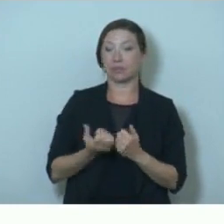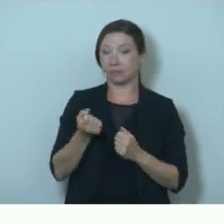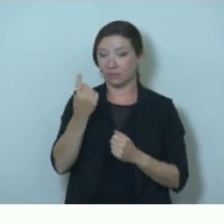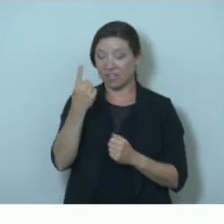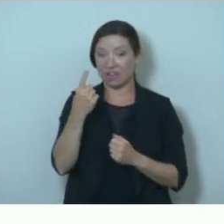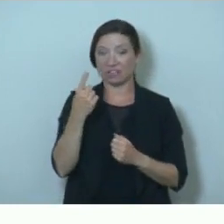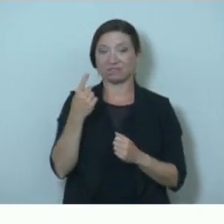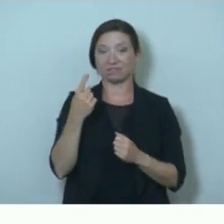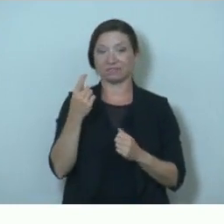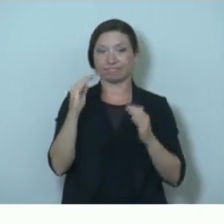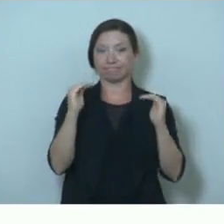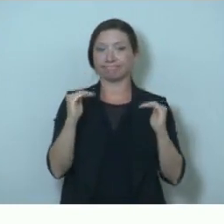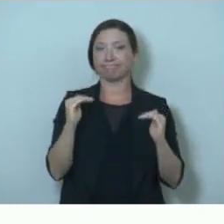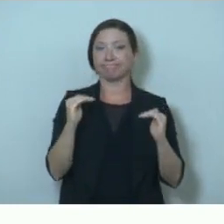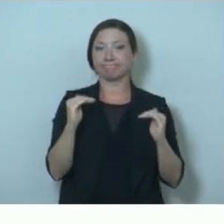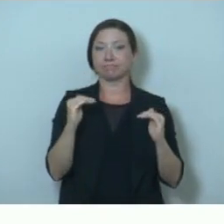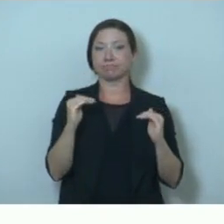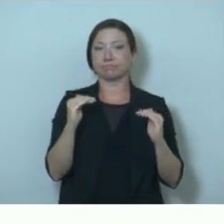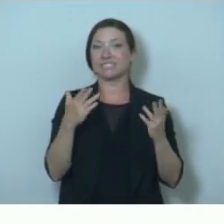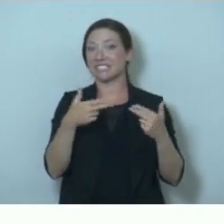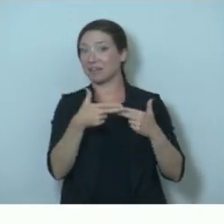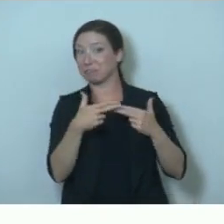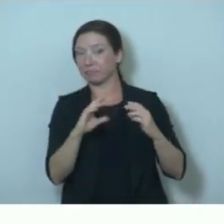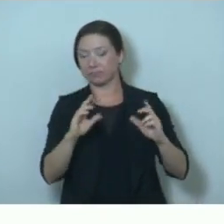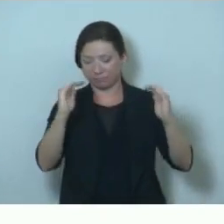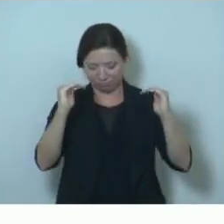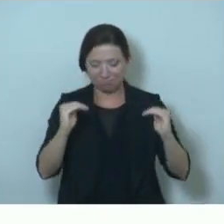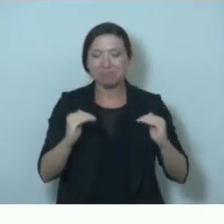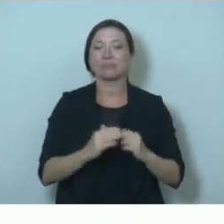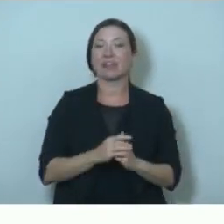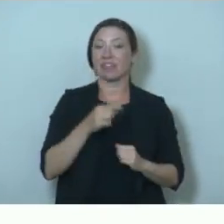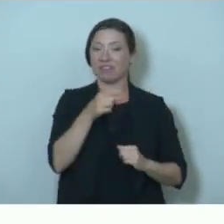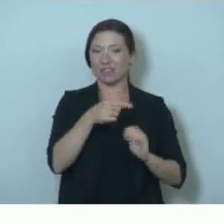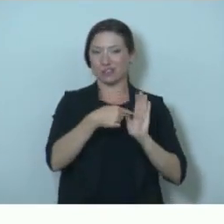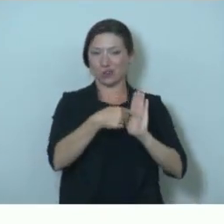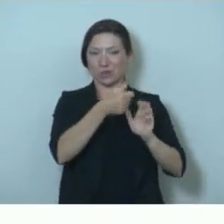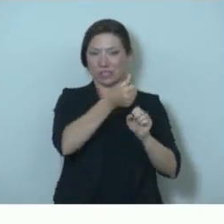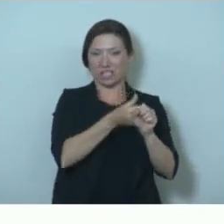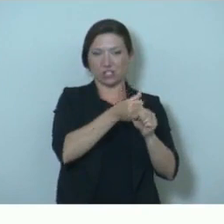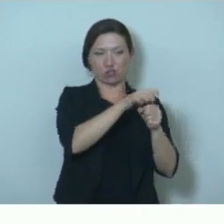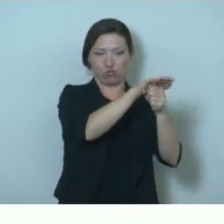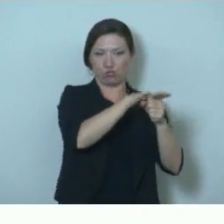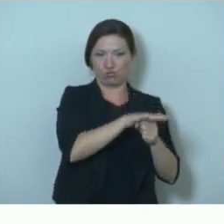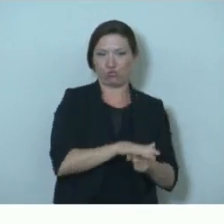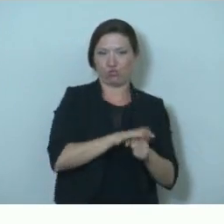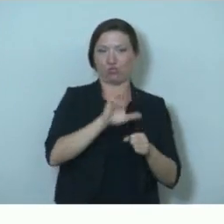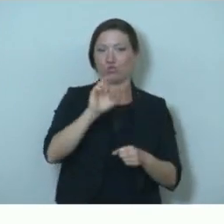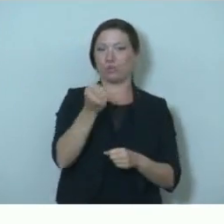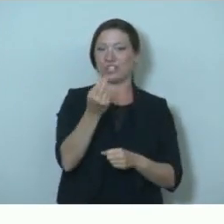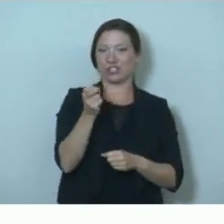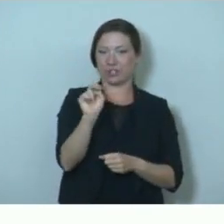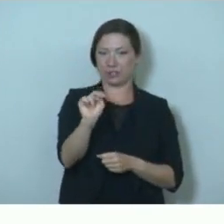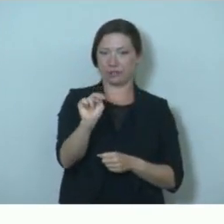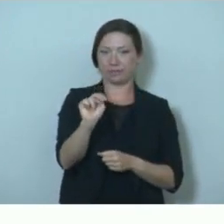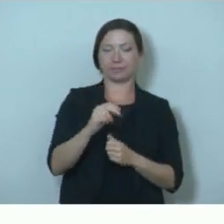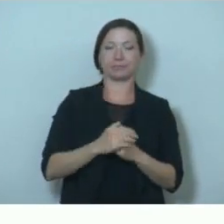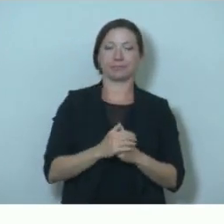NOW THIS IS BROKEN DOWN BY REGION. IT IS A LITTLE HARDER TO READ AND NEXT SLADE, PLEASE.